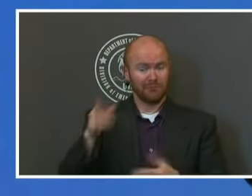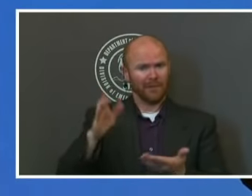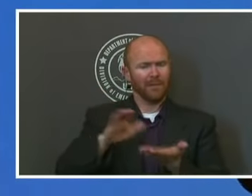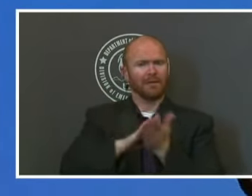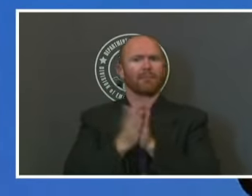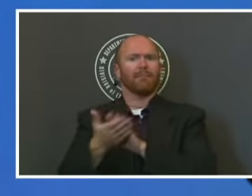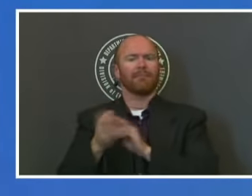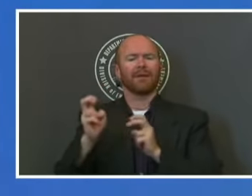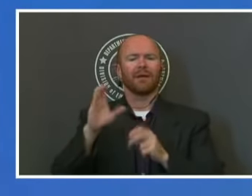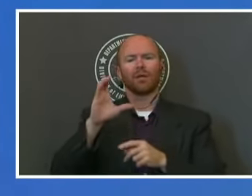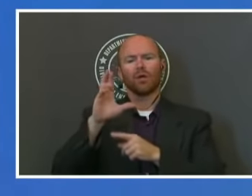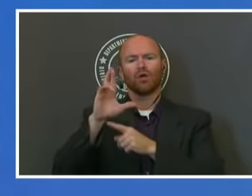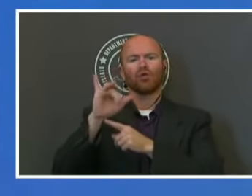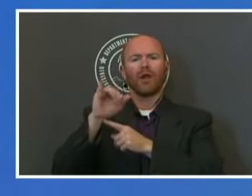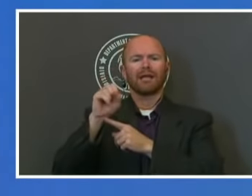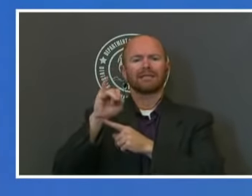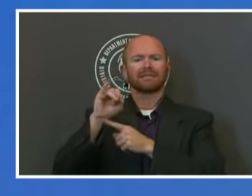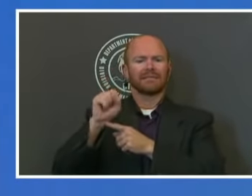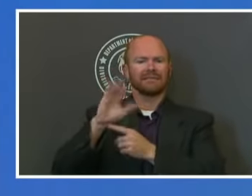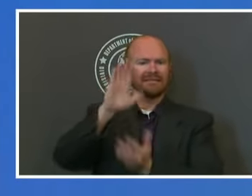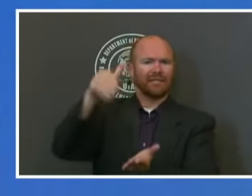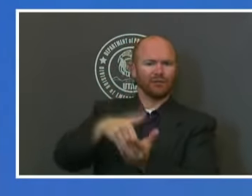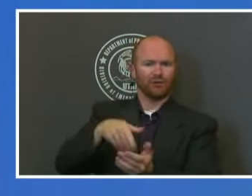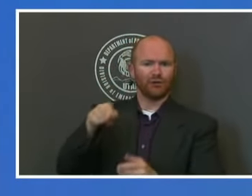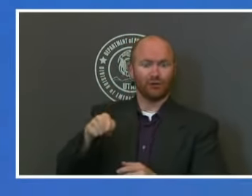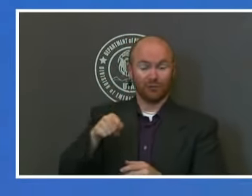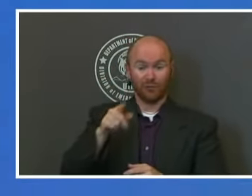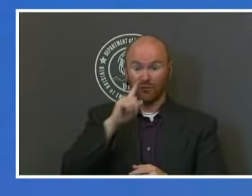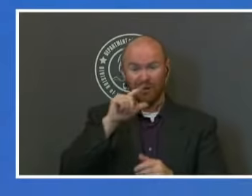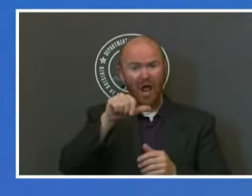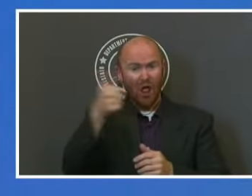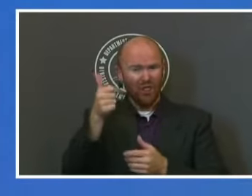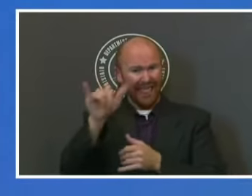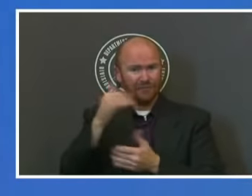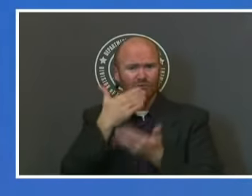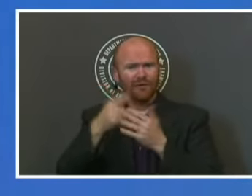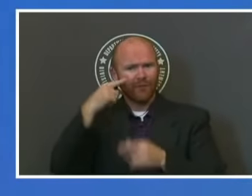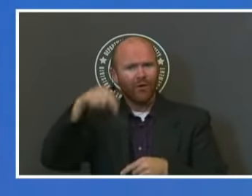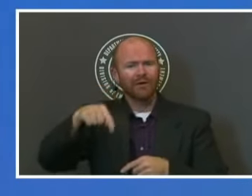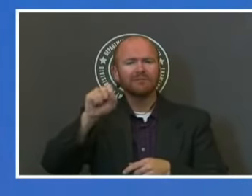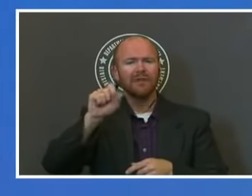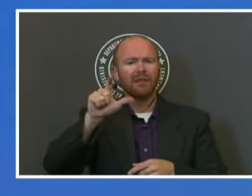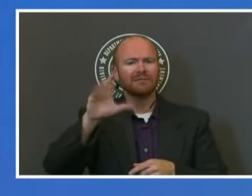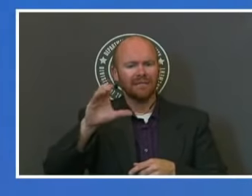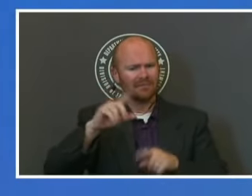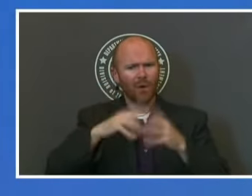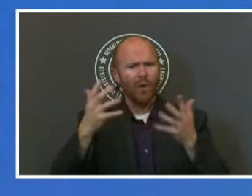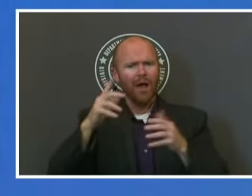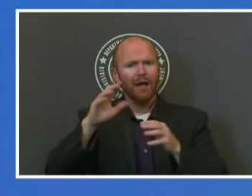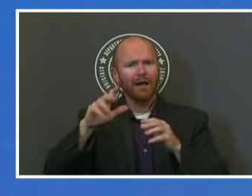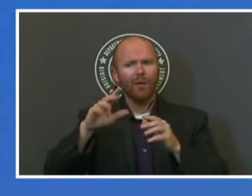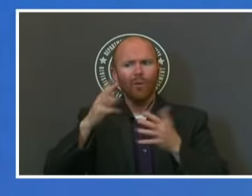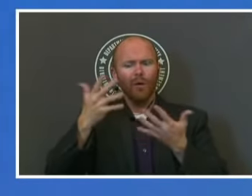capacity or all areas of our state in addition to the